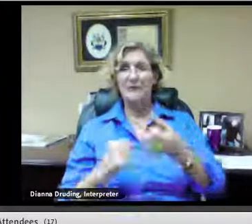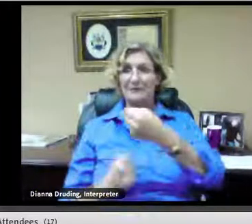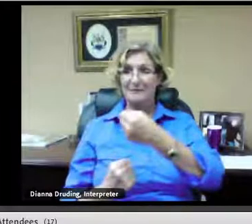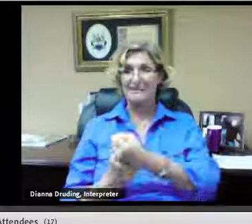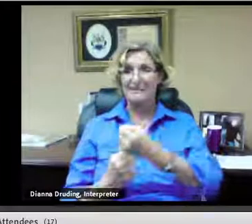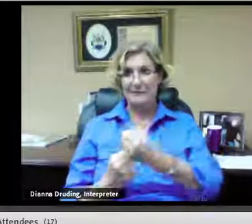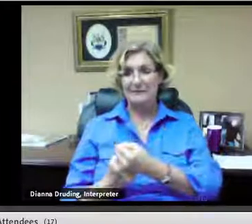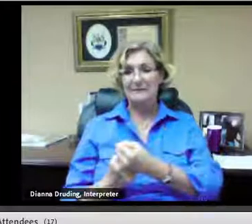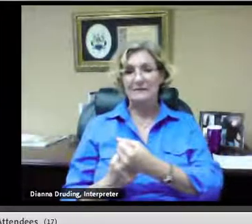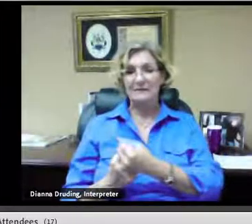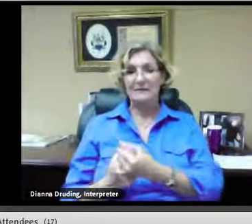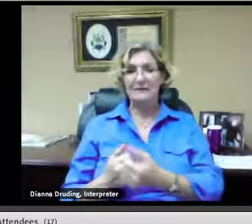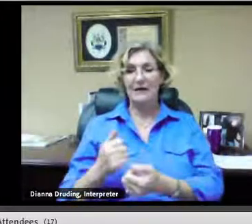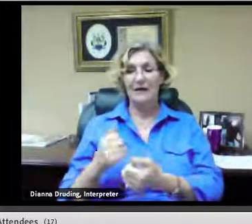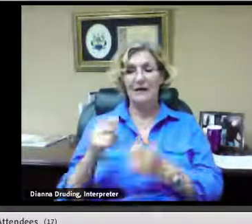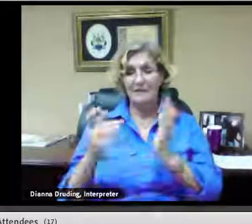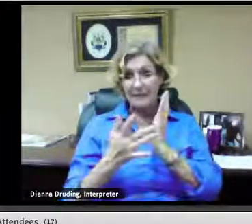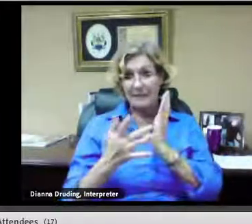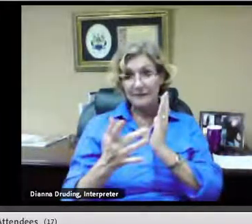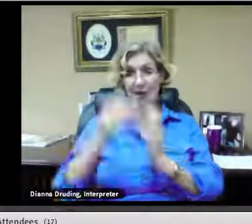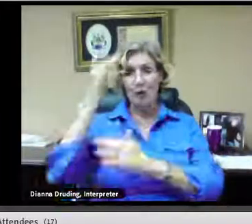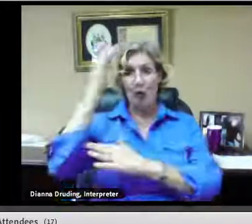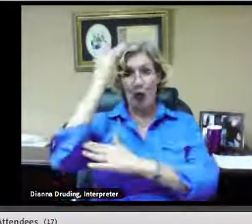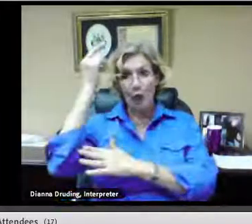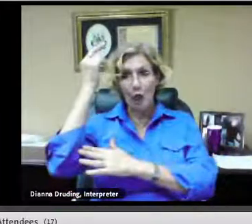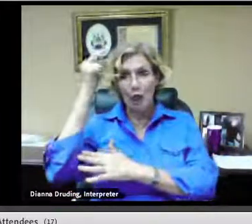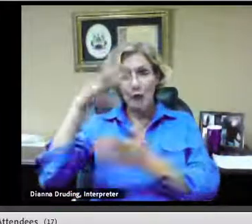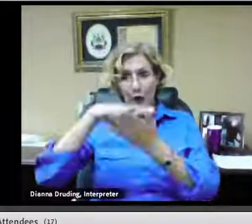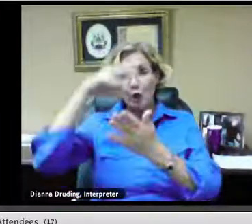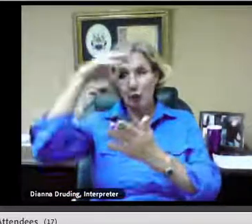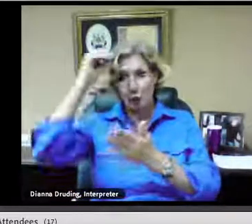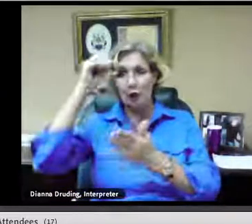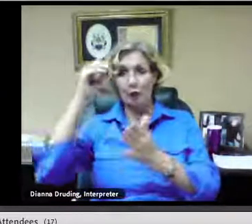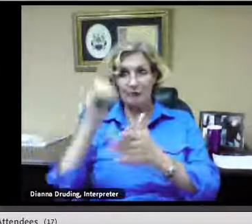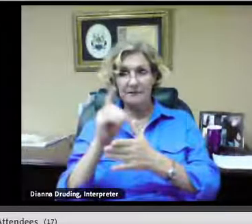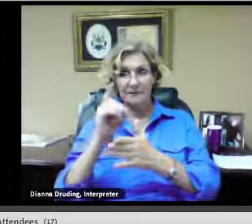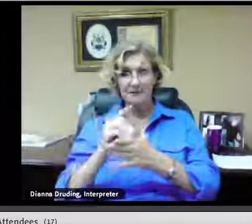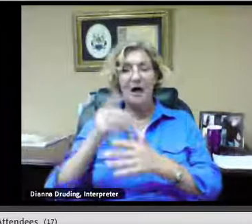You can almost see by looking at this how the language itself is changing. Okay?